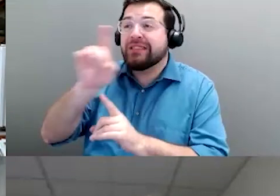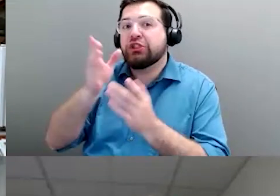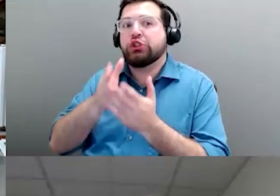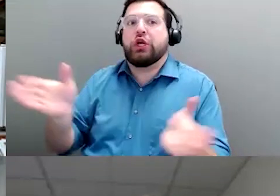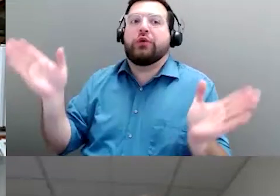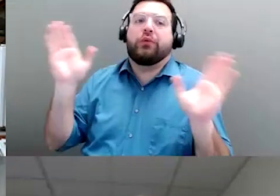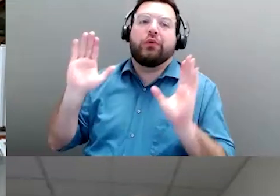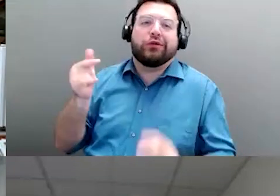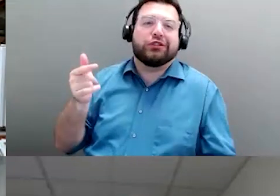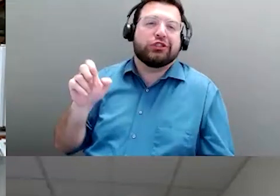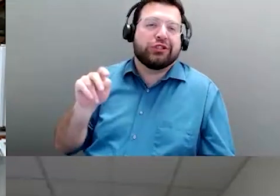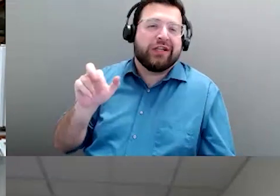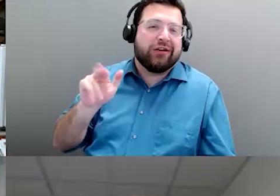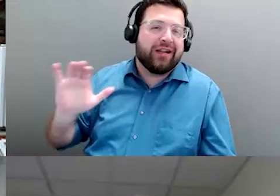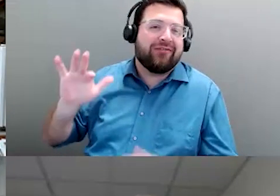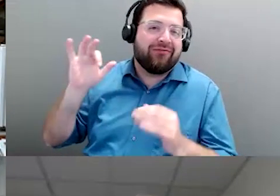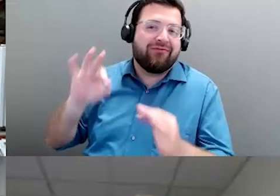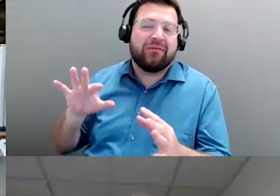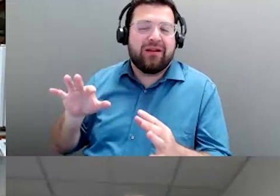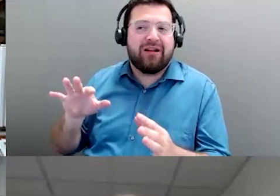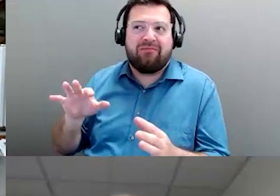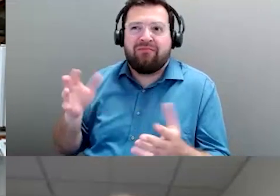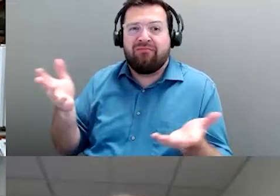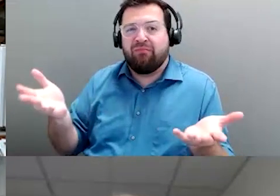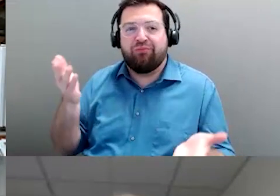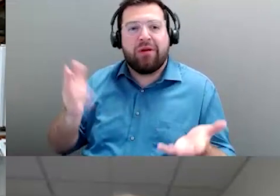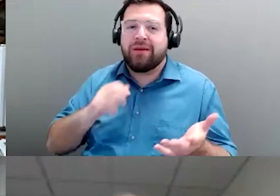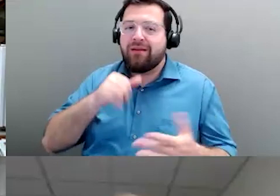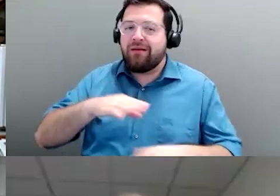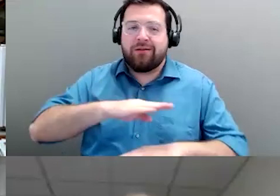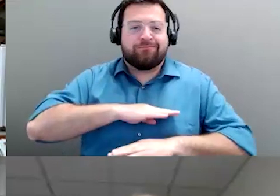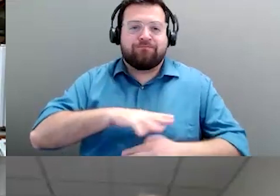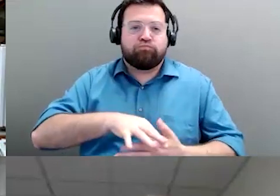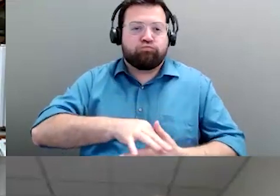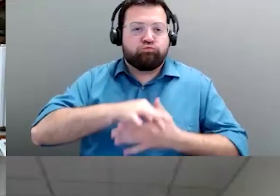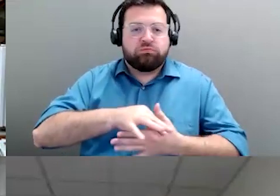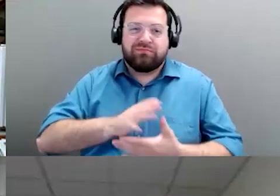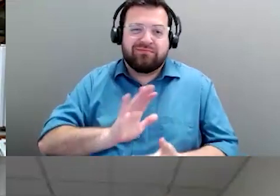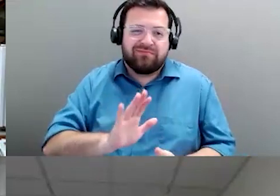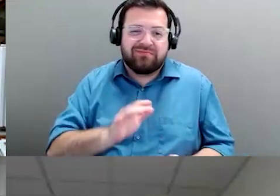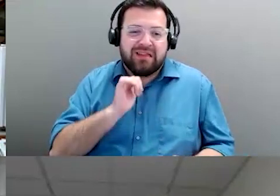It's probably not going to count as substantive, for the student.